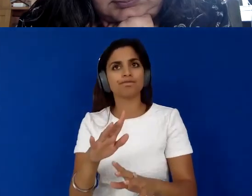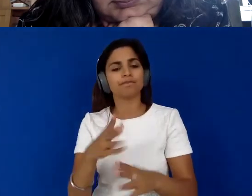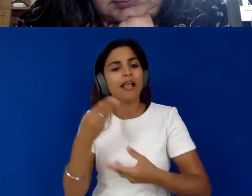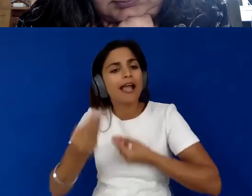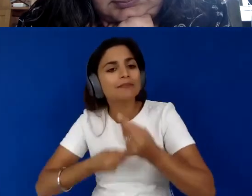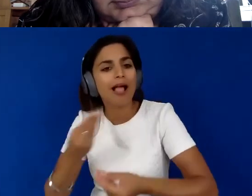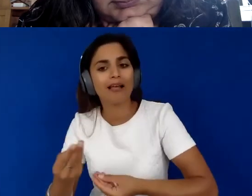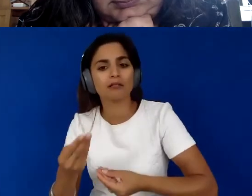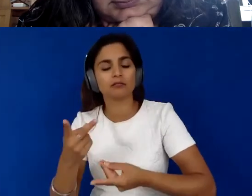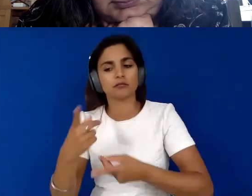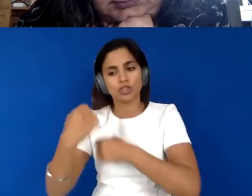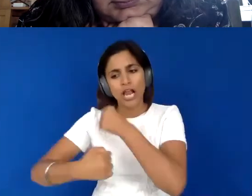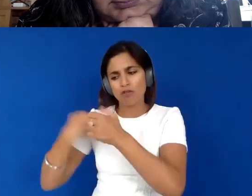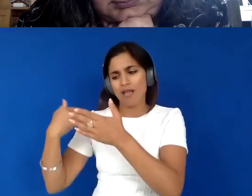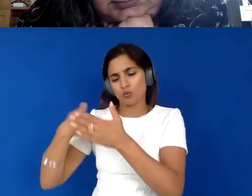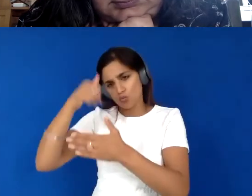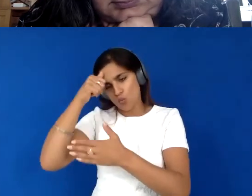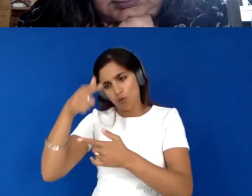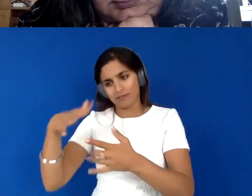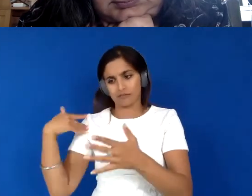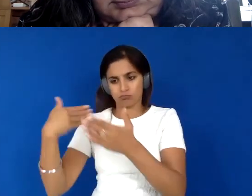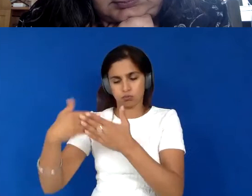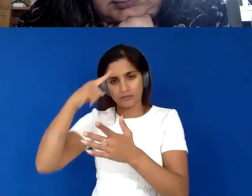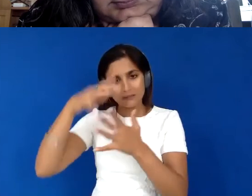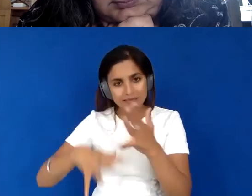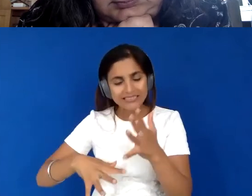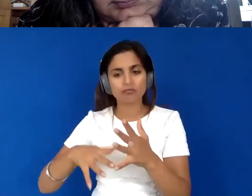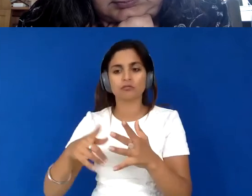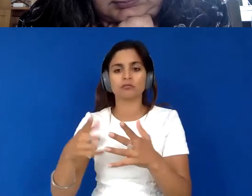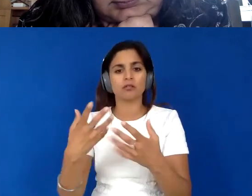healthcare the generational understandings of what healthcare looks